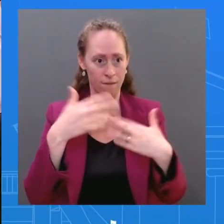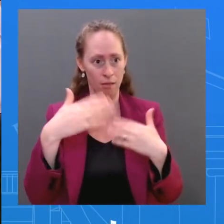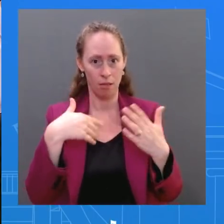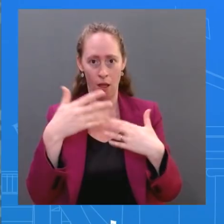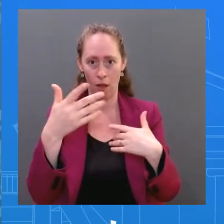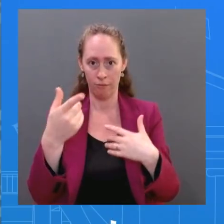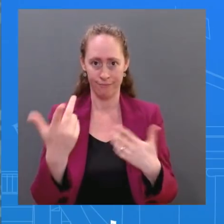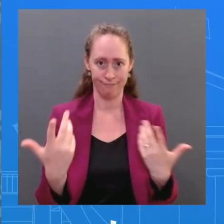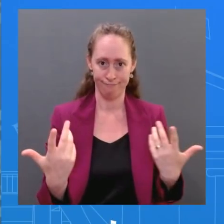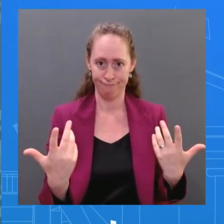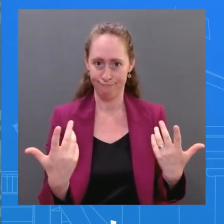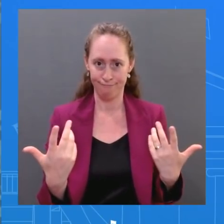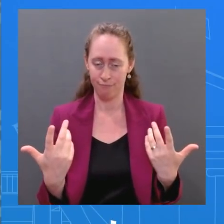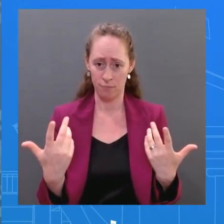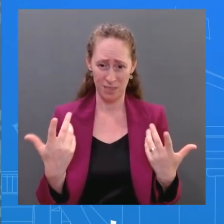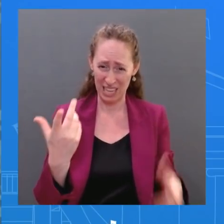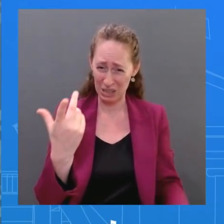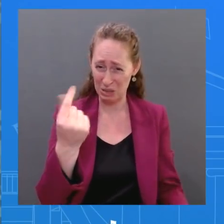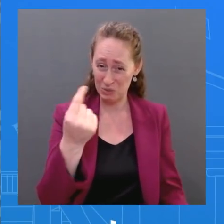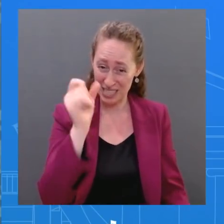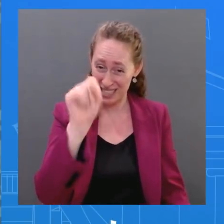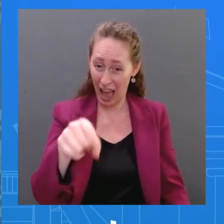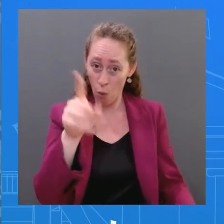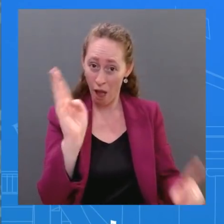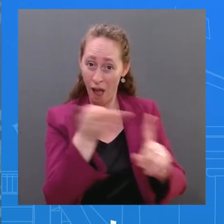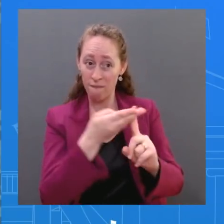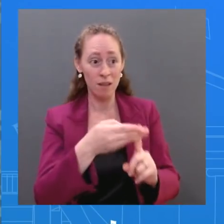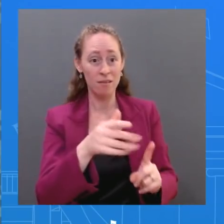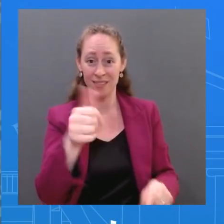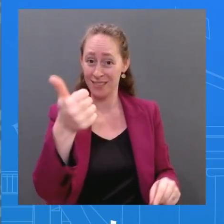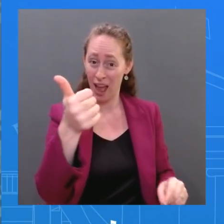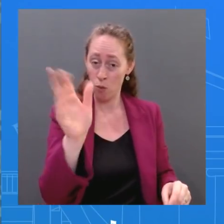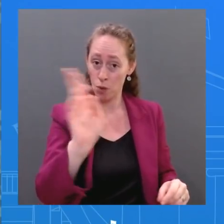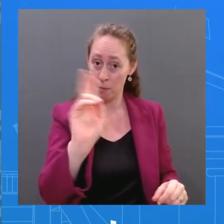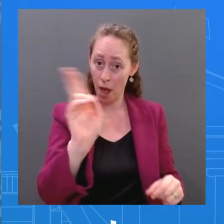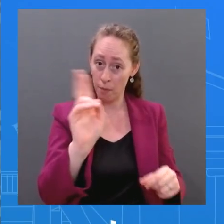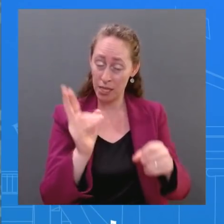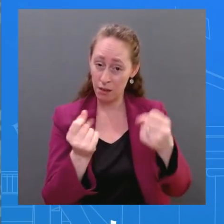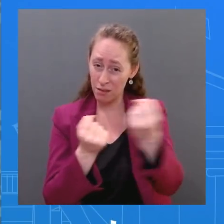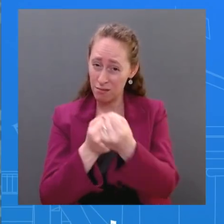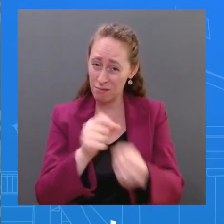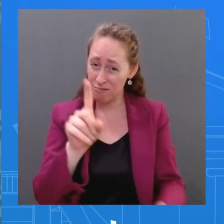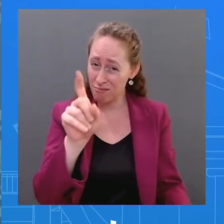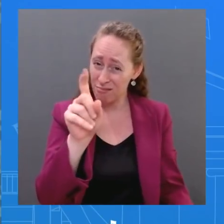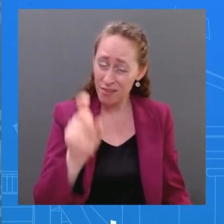Ms. Jean-Pierre: So, look, we have seen and I said at top: We have seen progress. We wanted to make that clear,